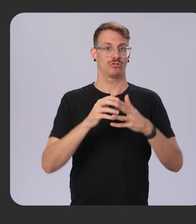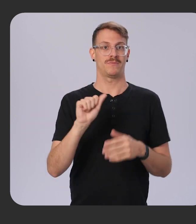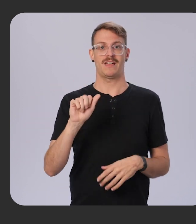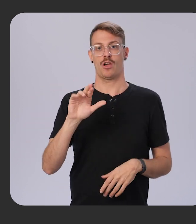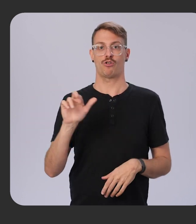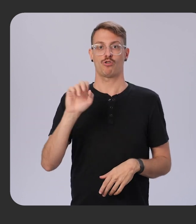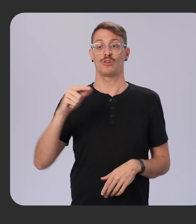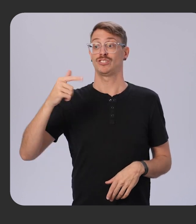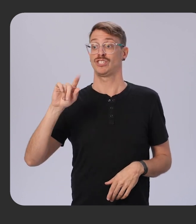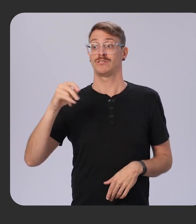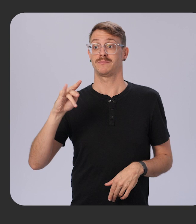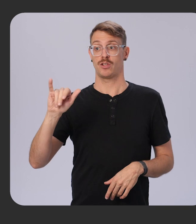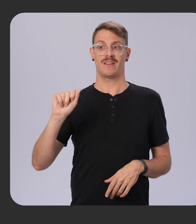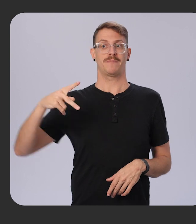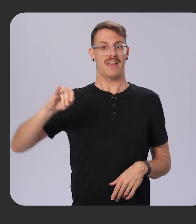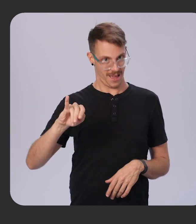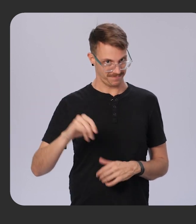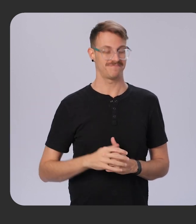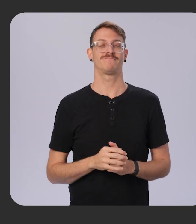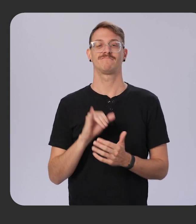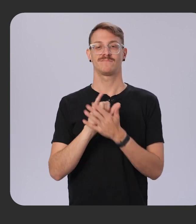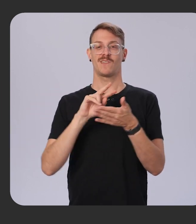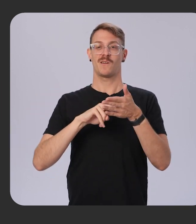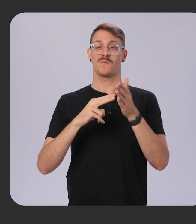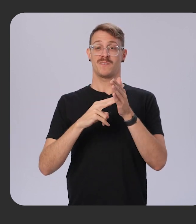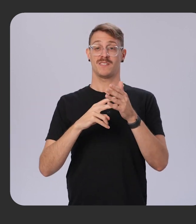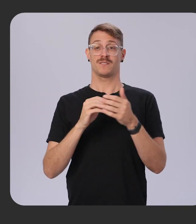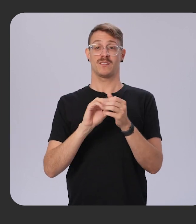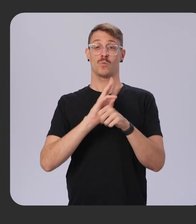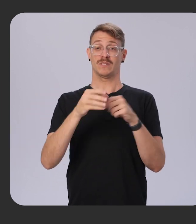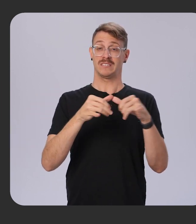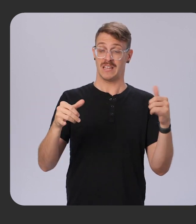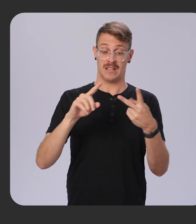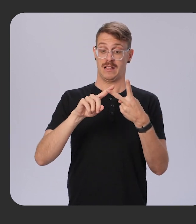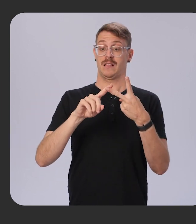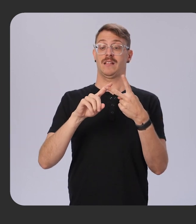APIs, enabling world-scale shared AR experiences that